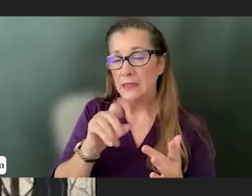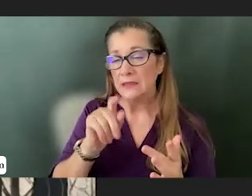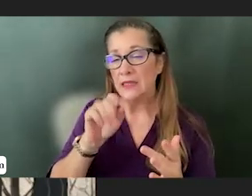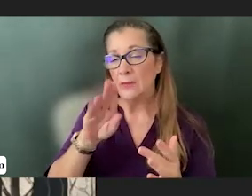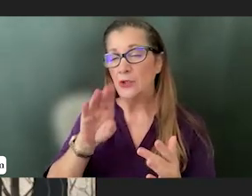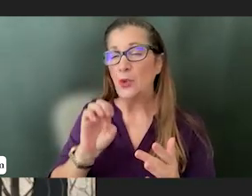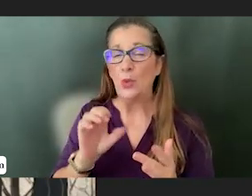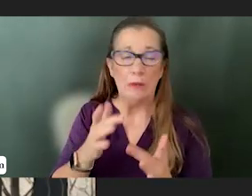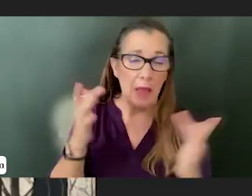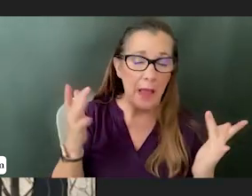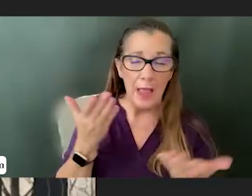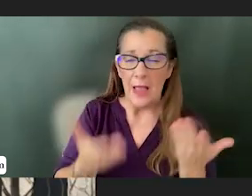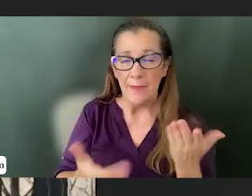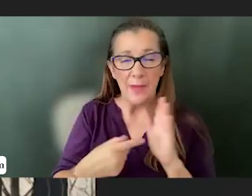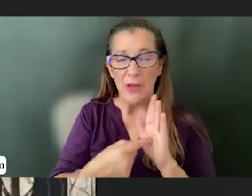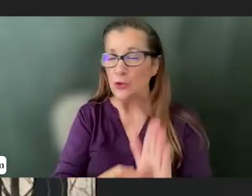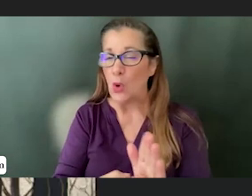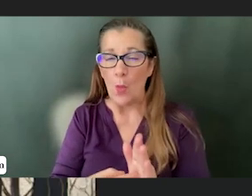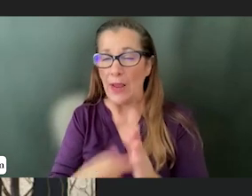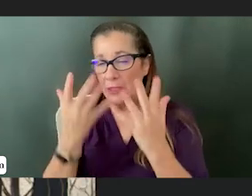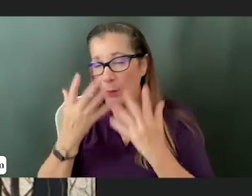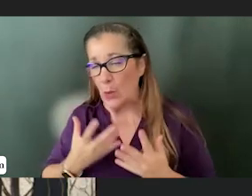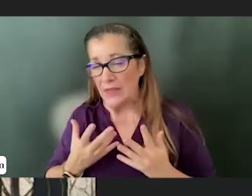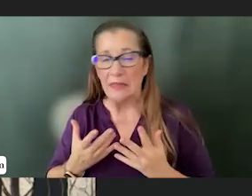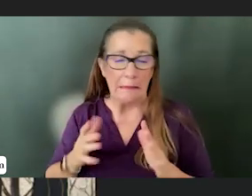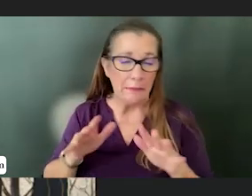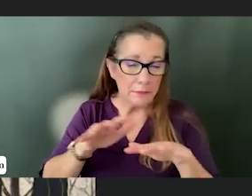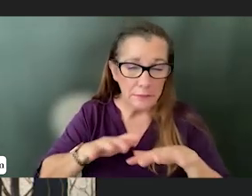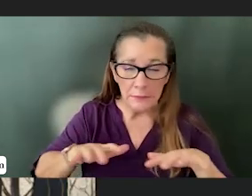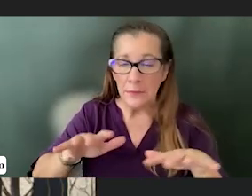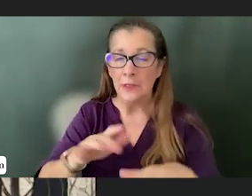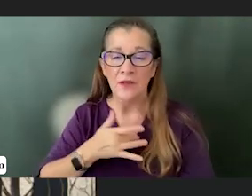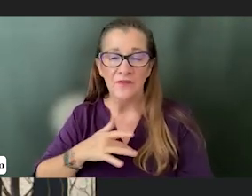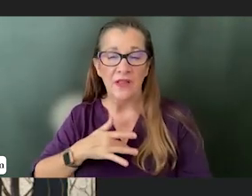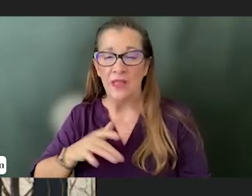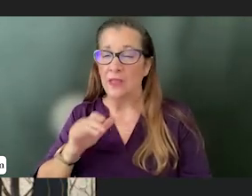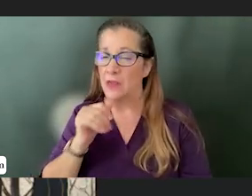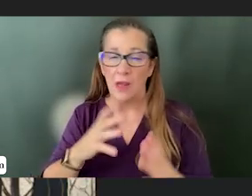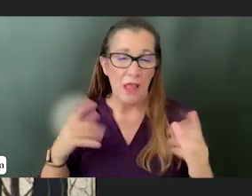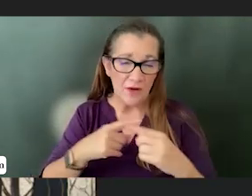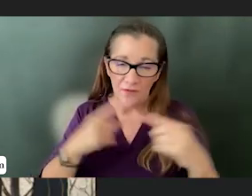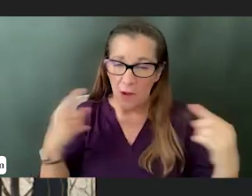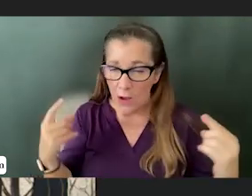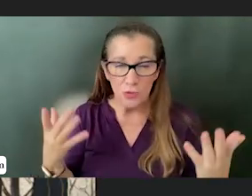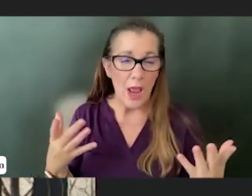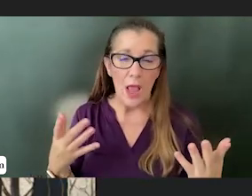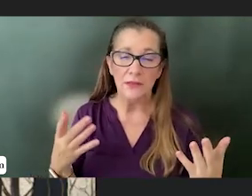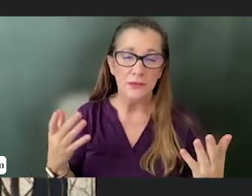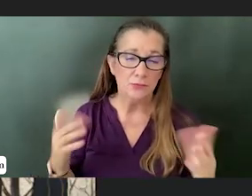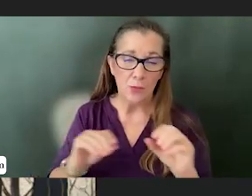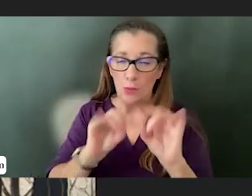Maybe a depressing or subdued, um, area without a lot of contrast, without a lot of focus in terms of the style and medium.